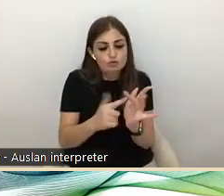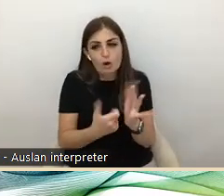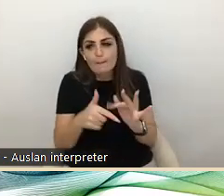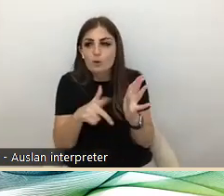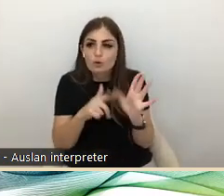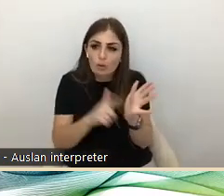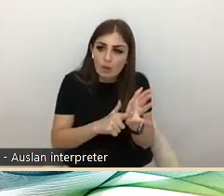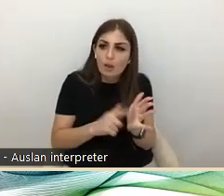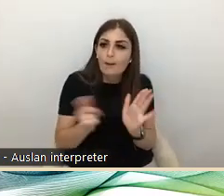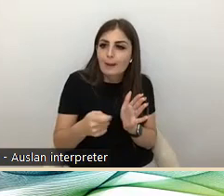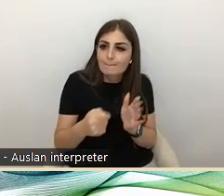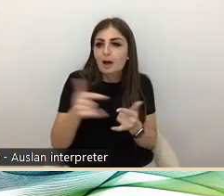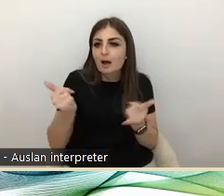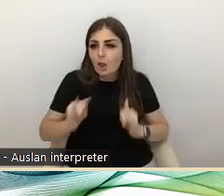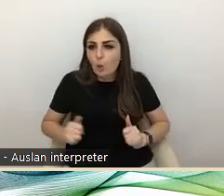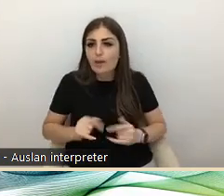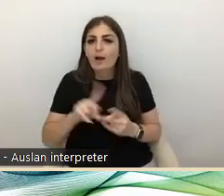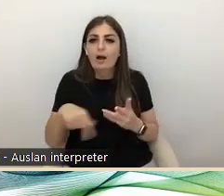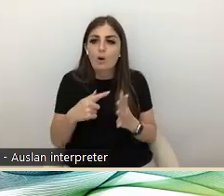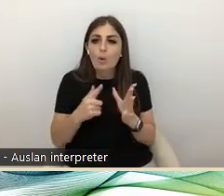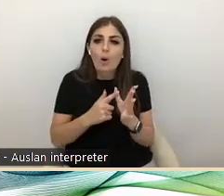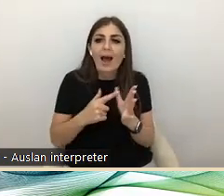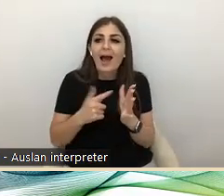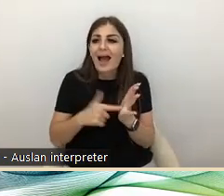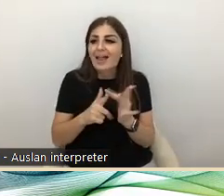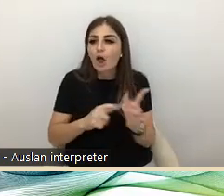member, lawyer, advocate or allied healthcare worker.